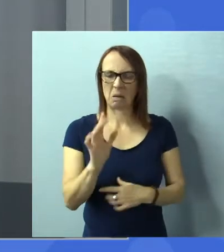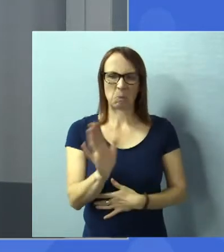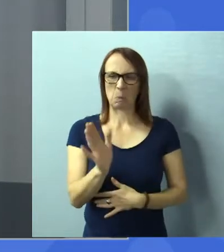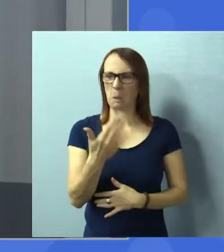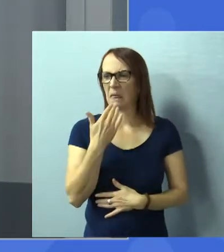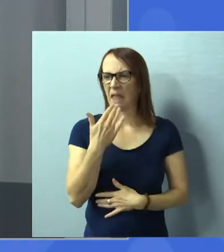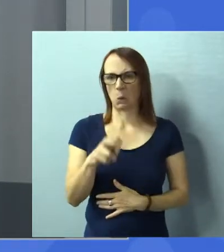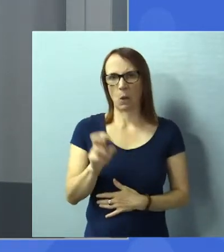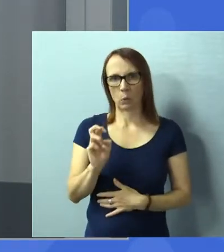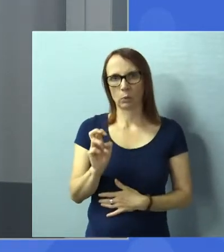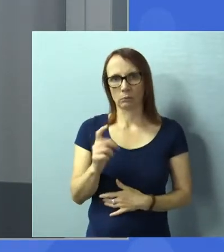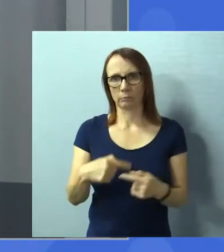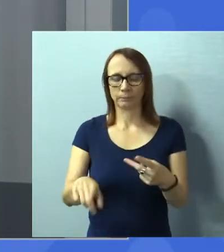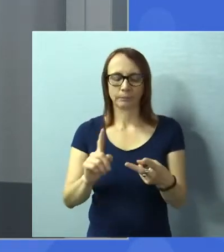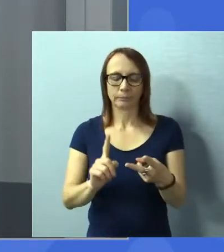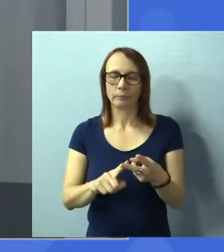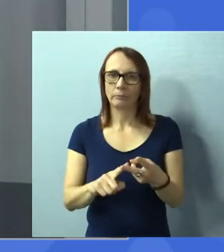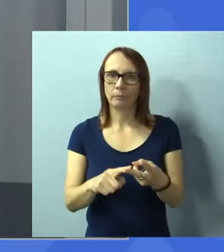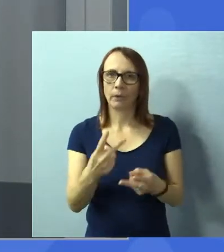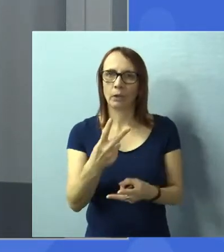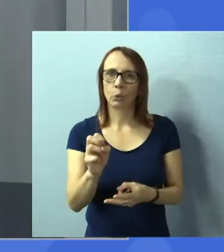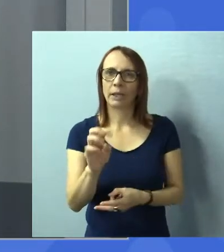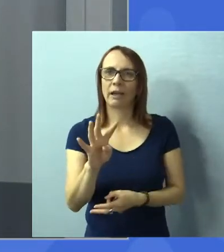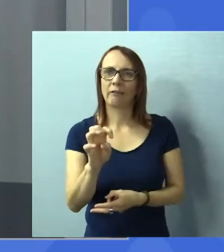claim that the result of the 2014 referendum when we voted to remain in